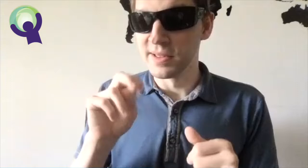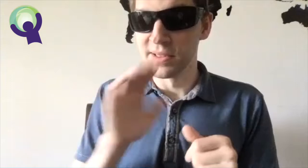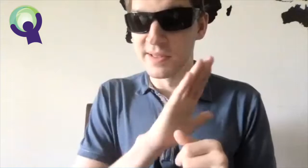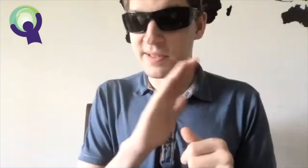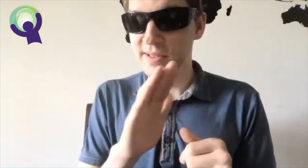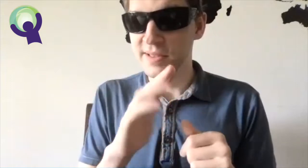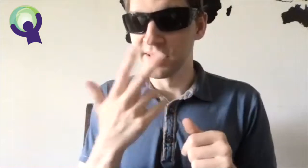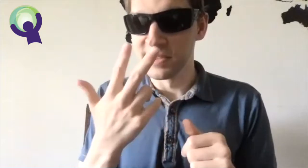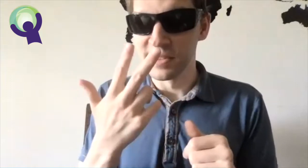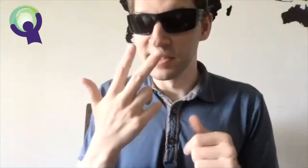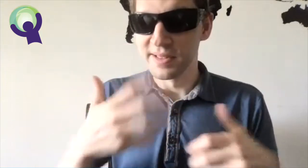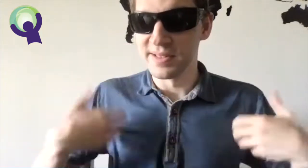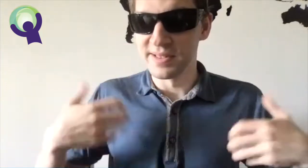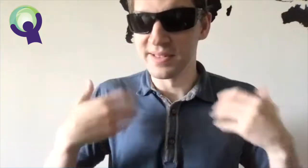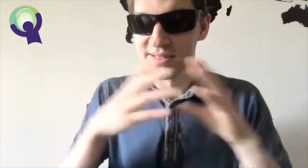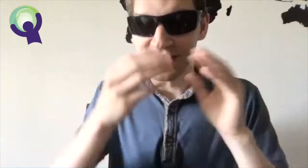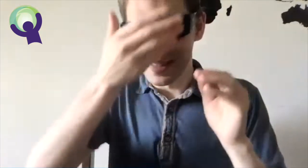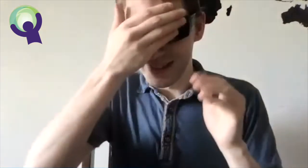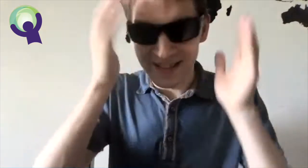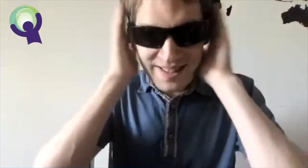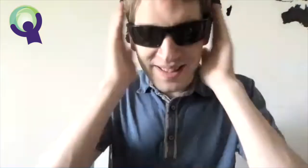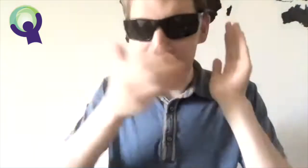And at one point I was talking with my husband who was talking about